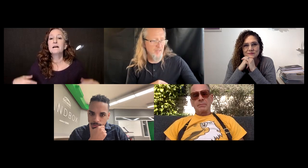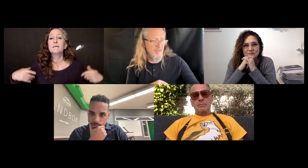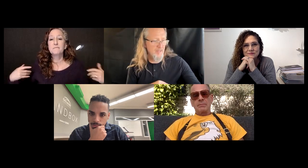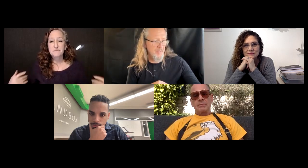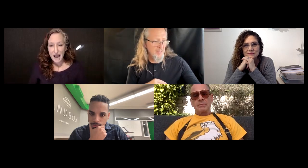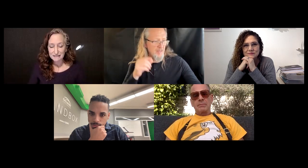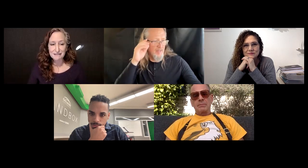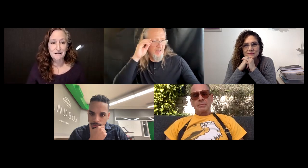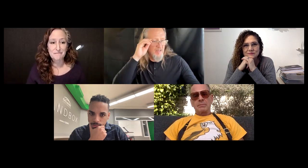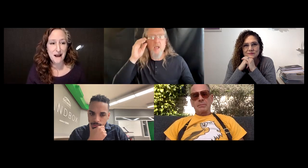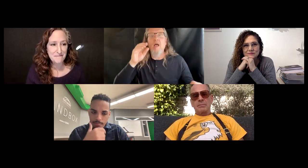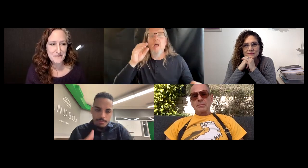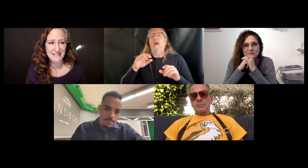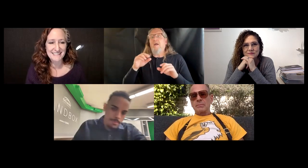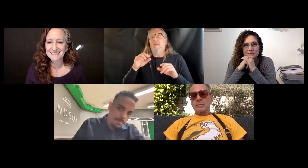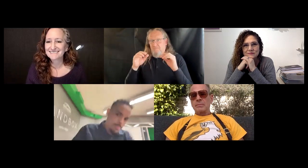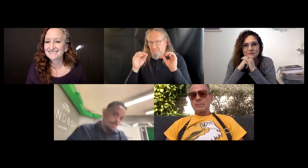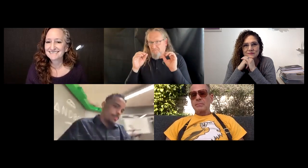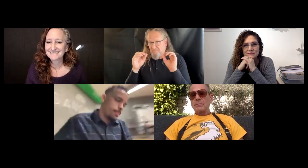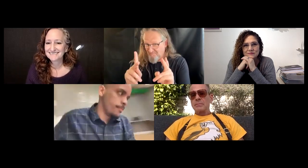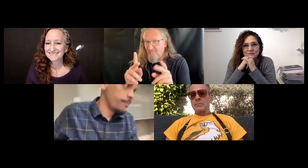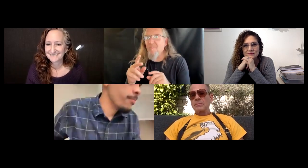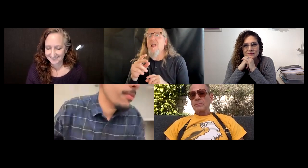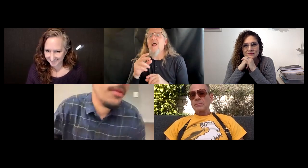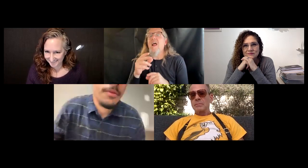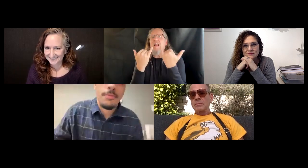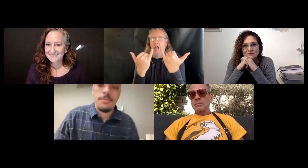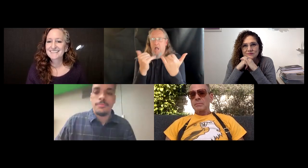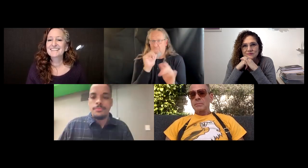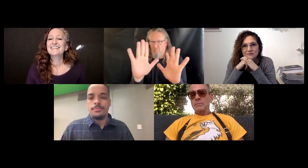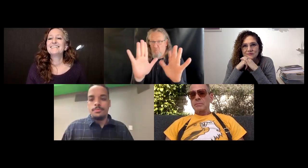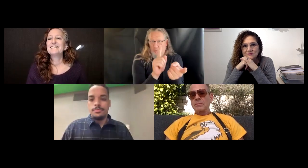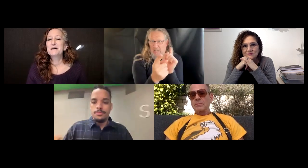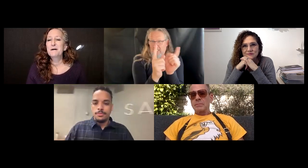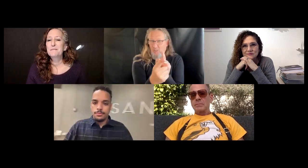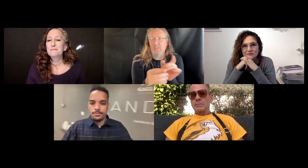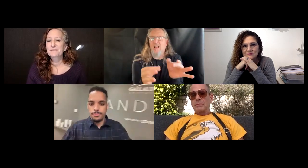That's my point.